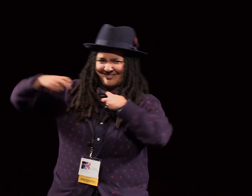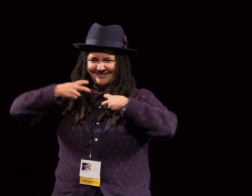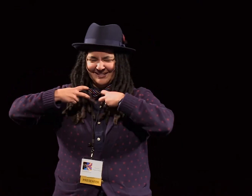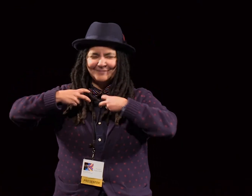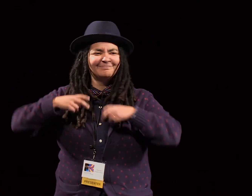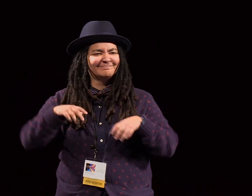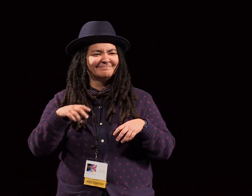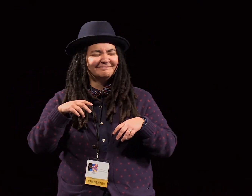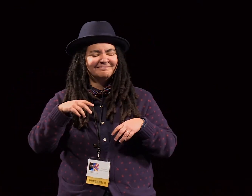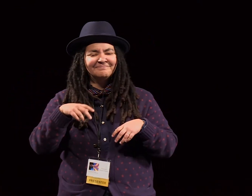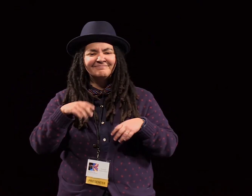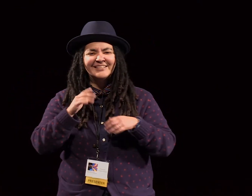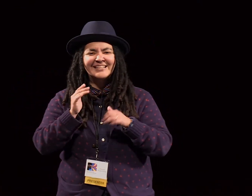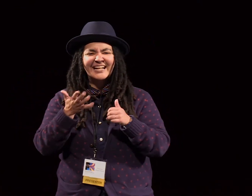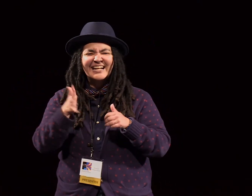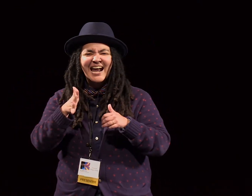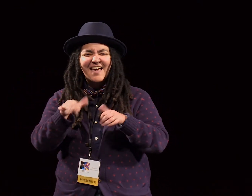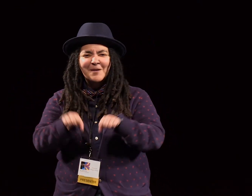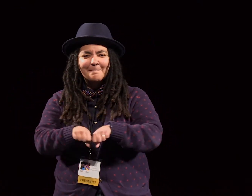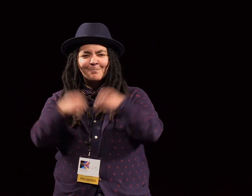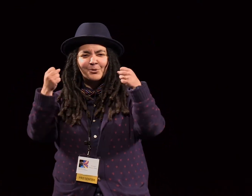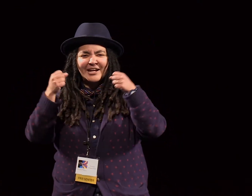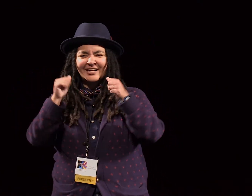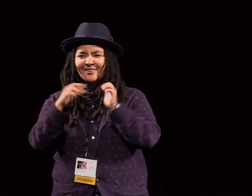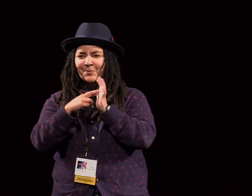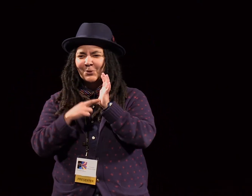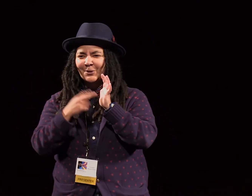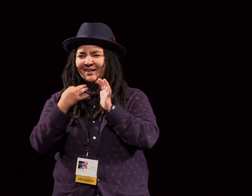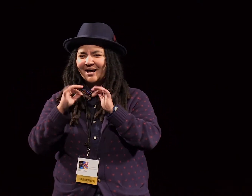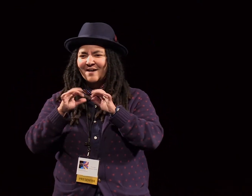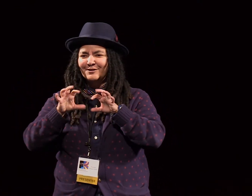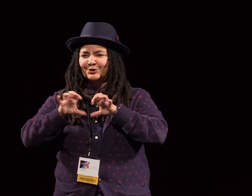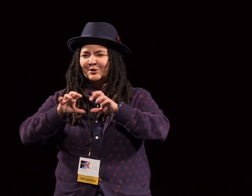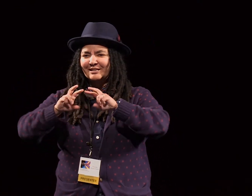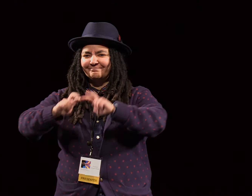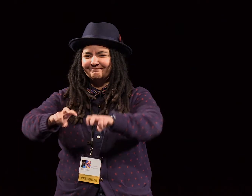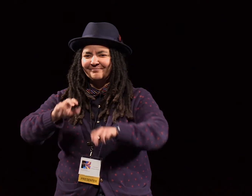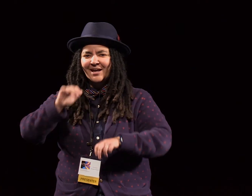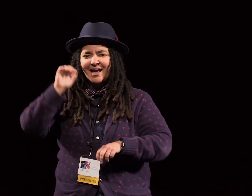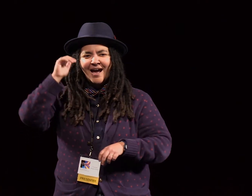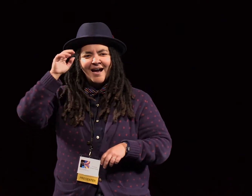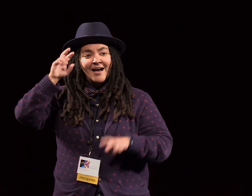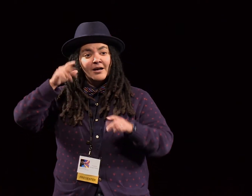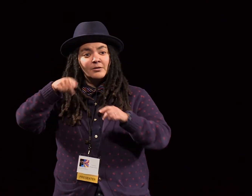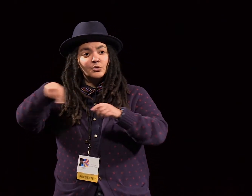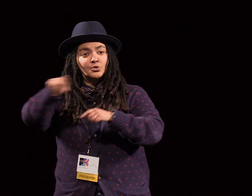It's one thing to do research about other people, but yourself, kind of breaks the rules.